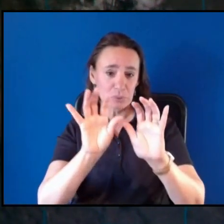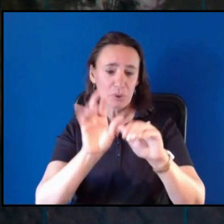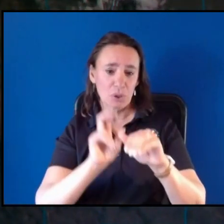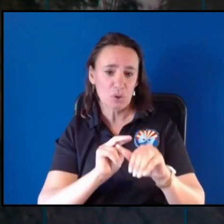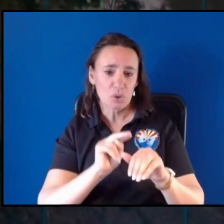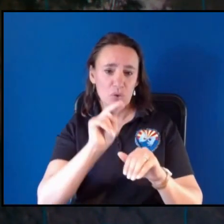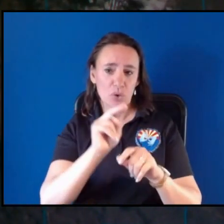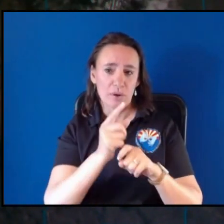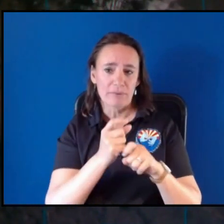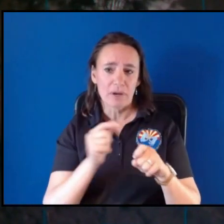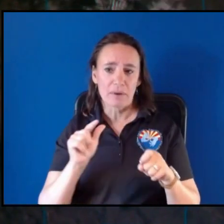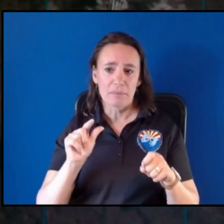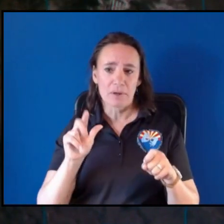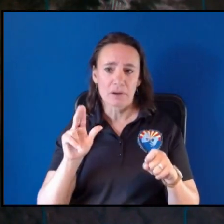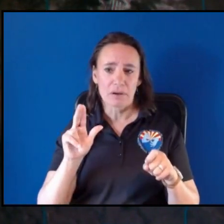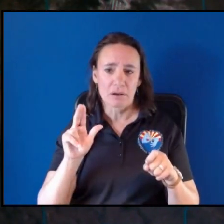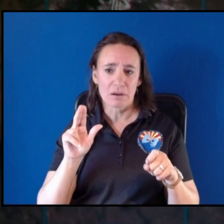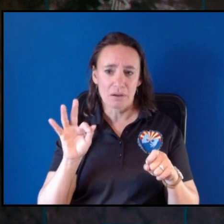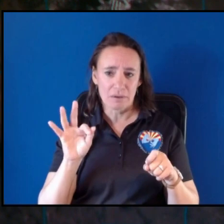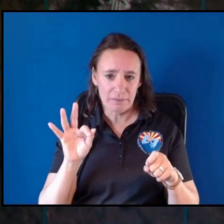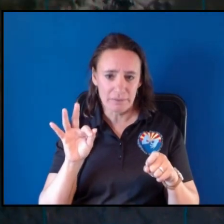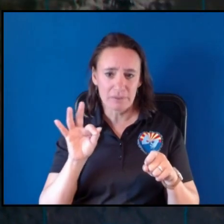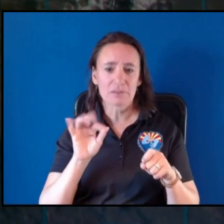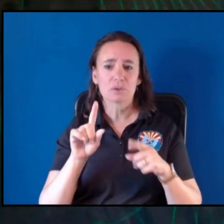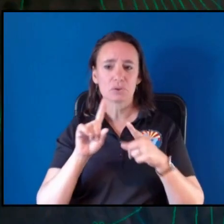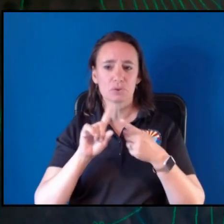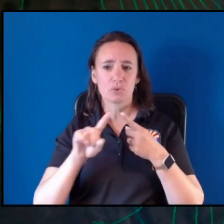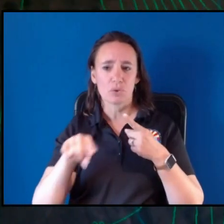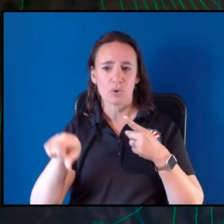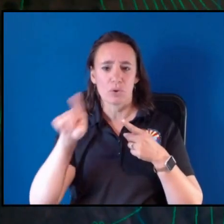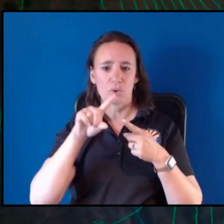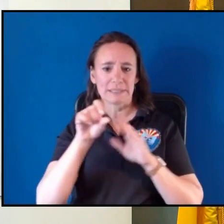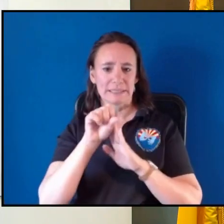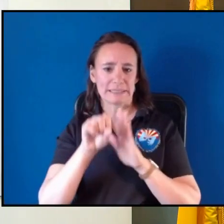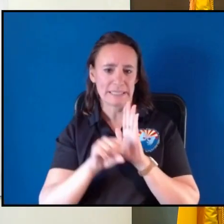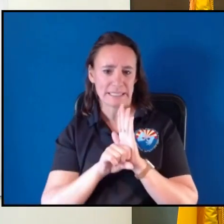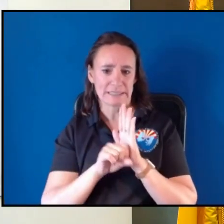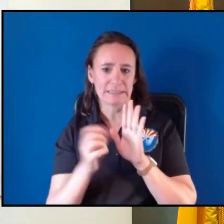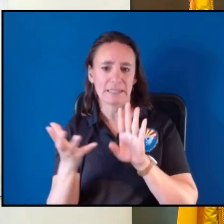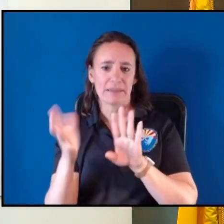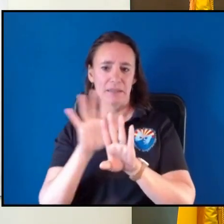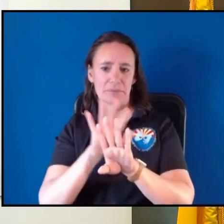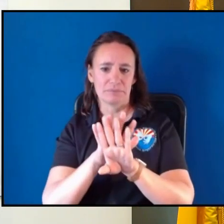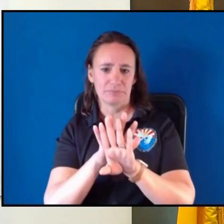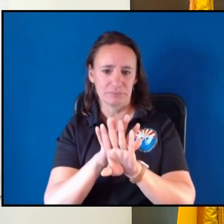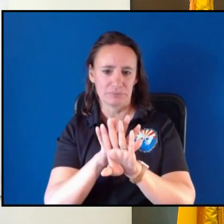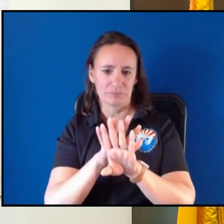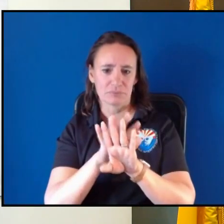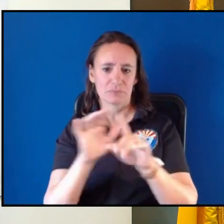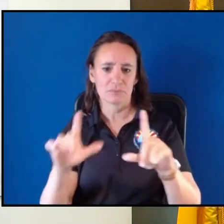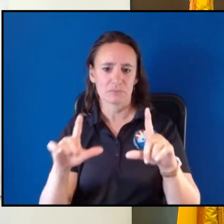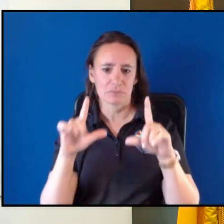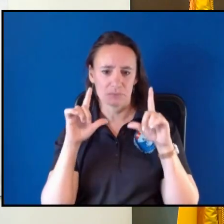Gulf Coast states. So now let's put this first overlay on and we zoom in now. So, now, we can see this area of interest.